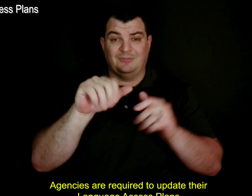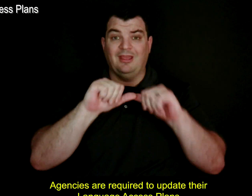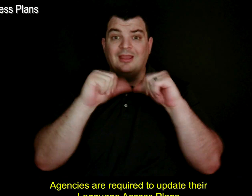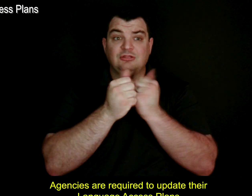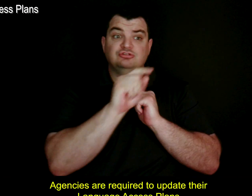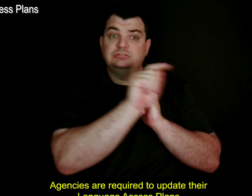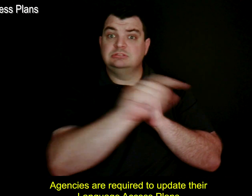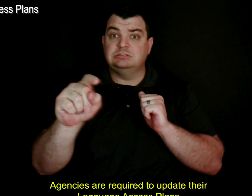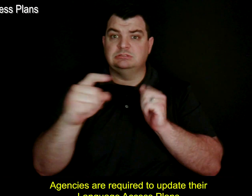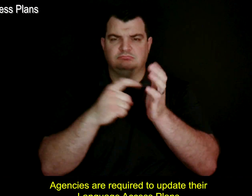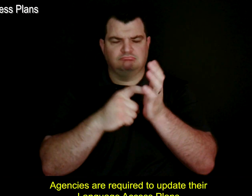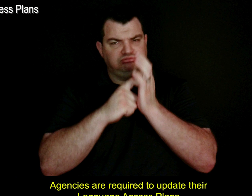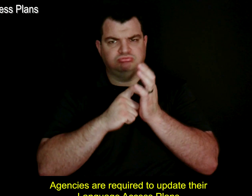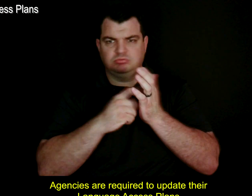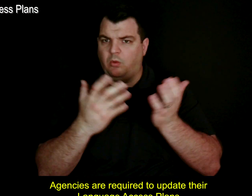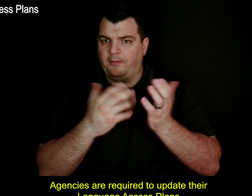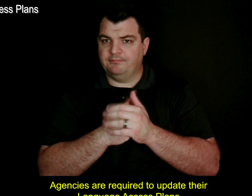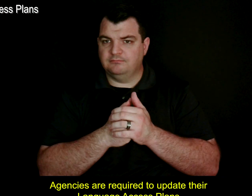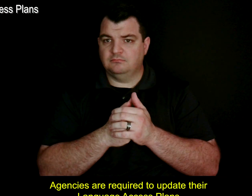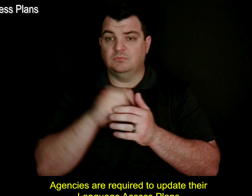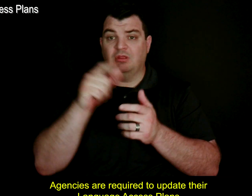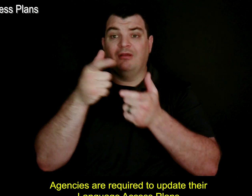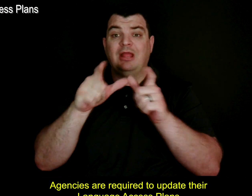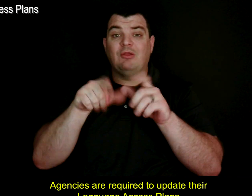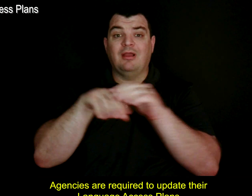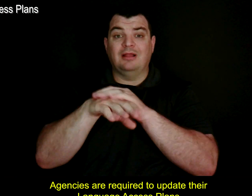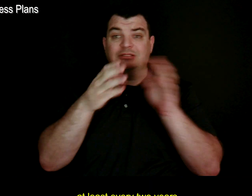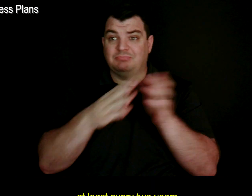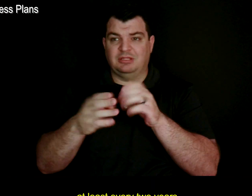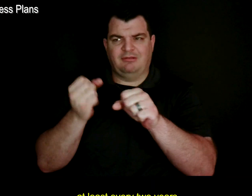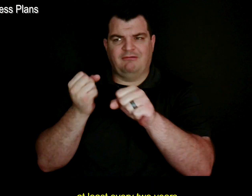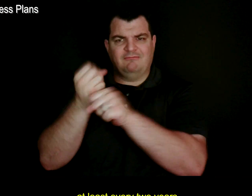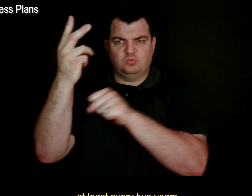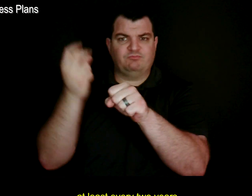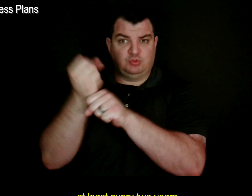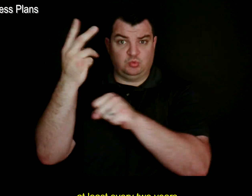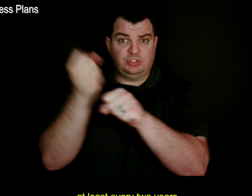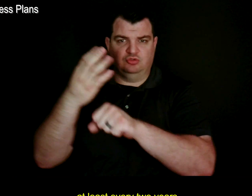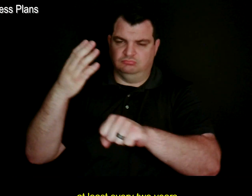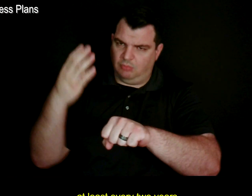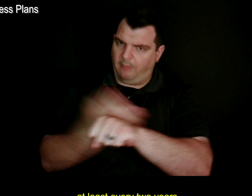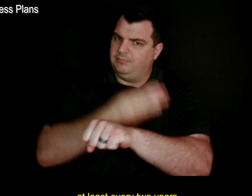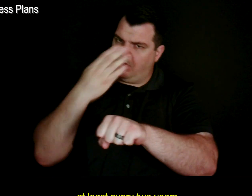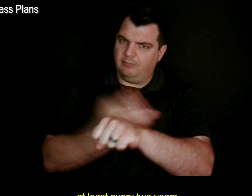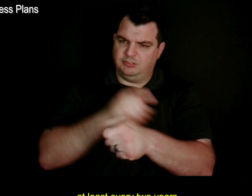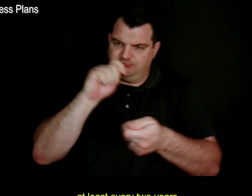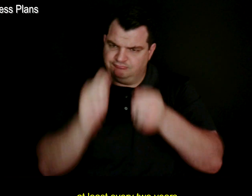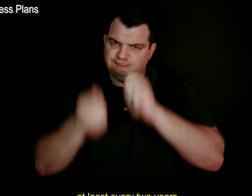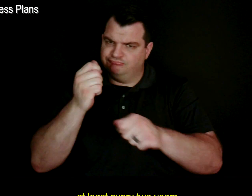Agencies are required to update their Language Access Plans at least every two years.